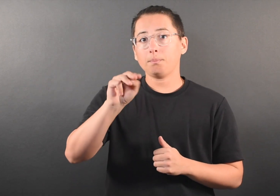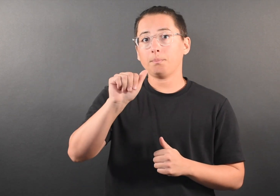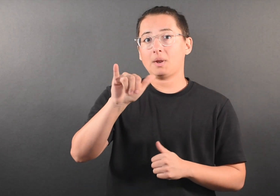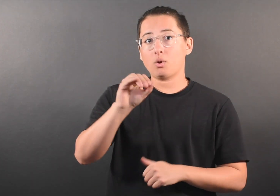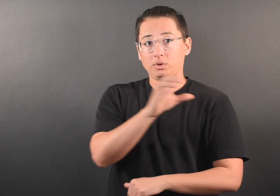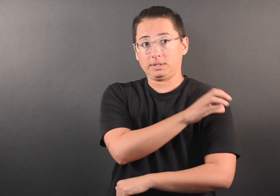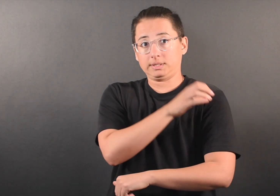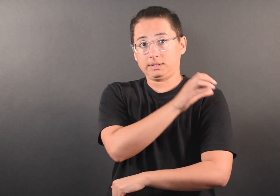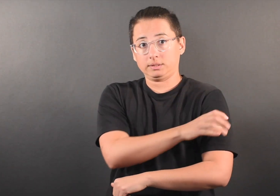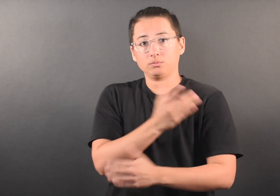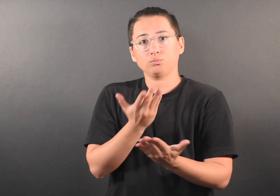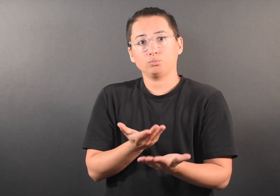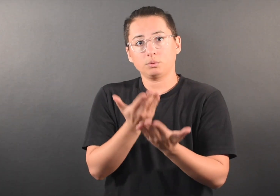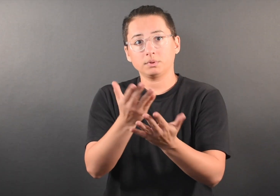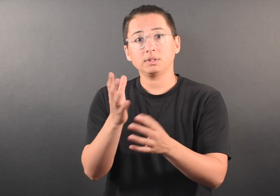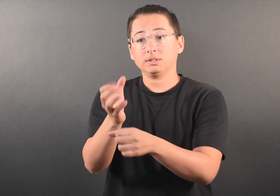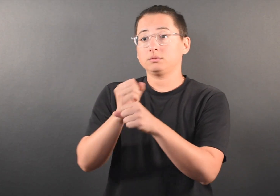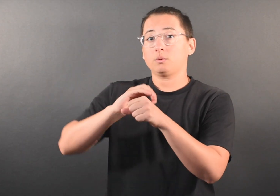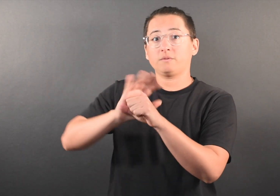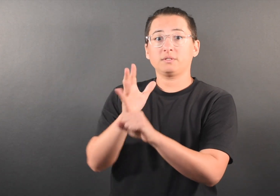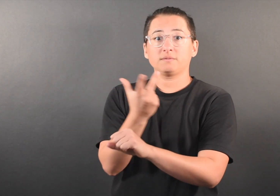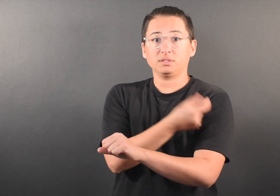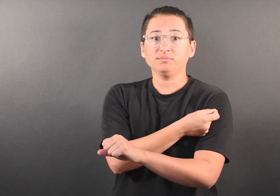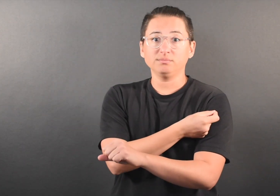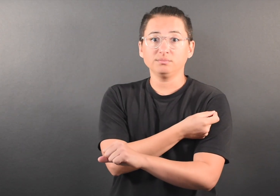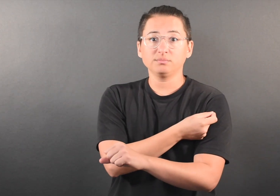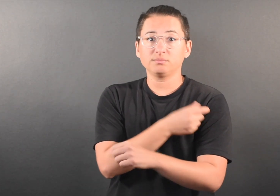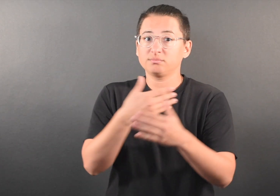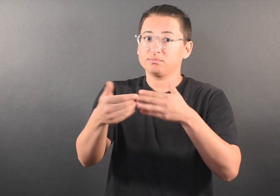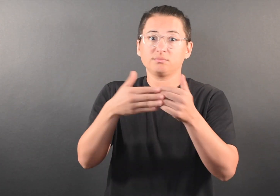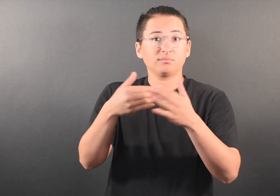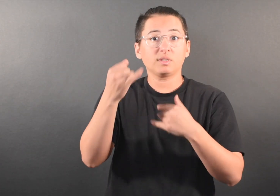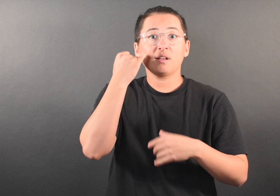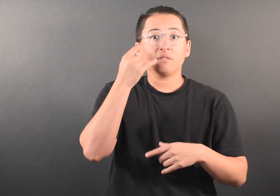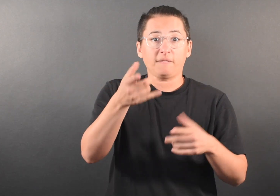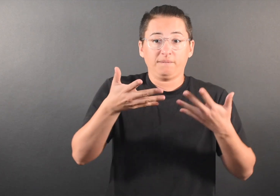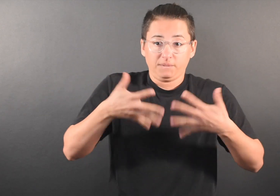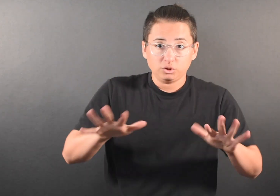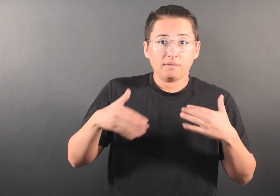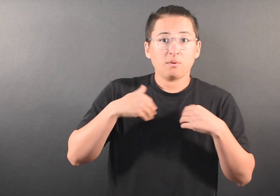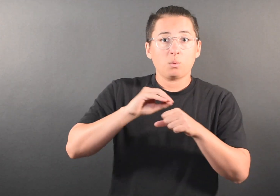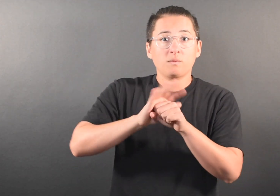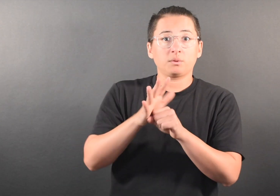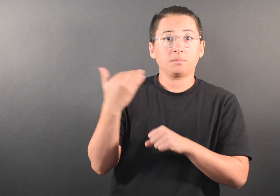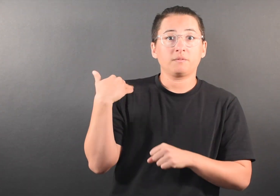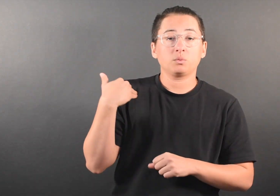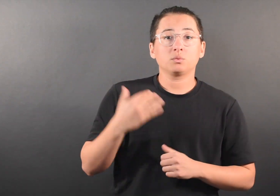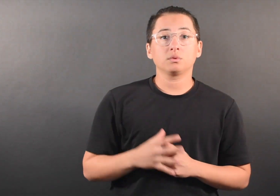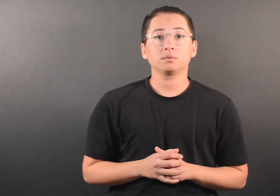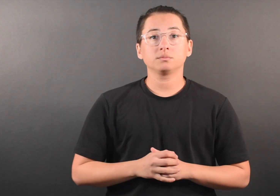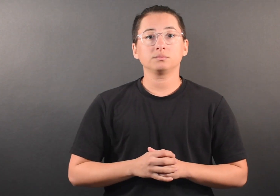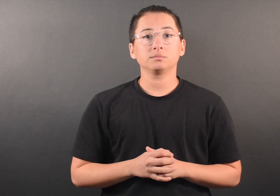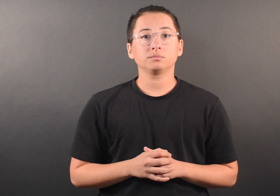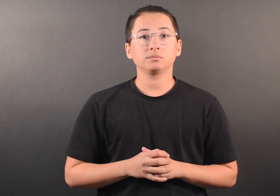Mayo Clinic recommends getting the COVID-19 vaccine, even if you’ve had COVID-19 previously.